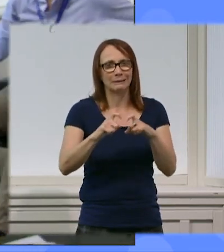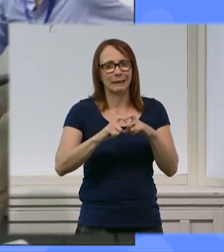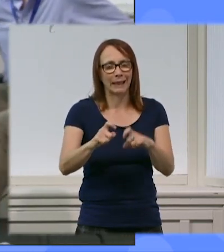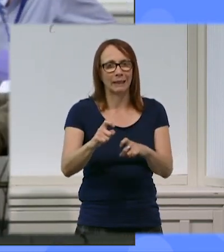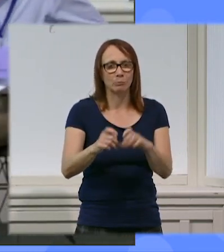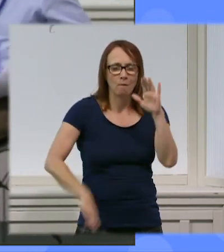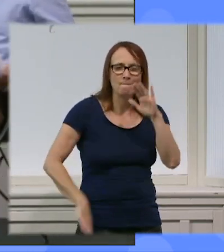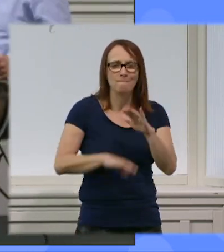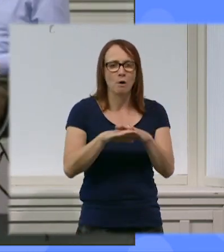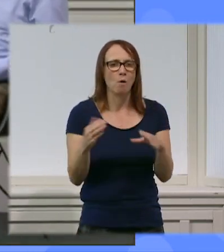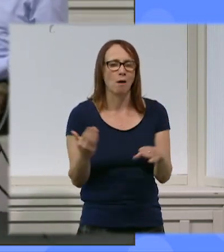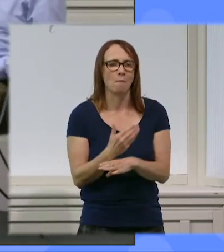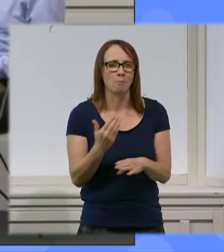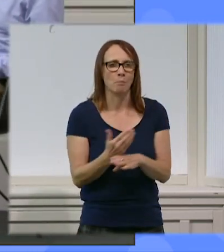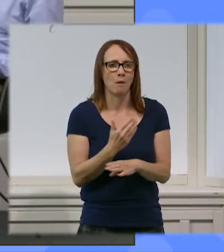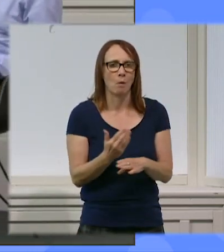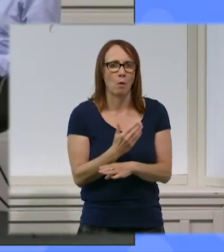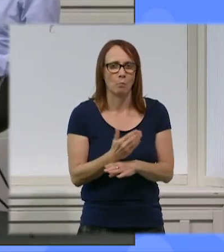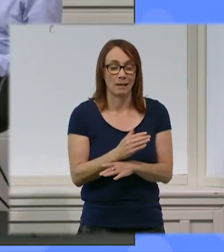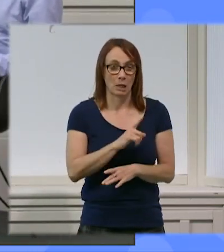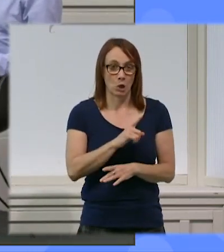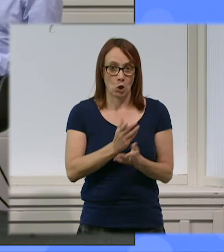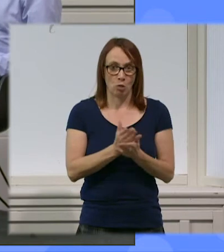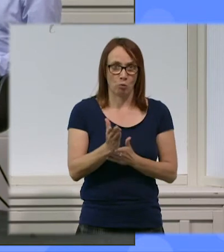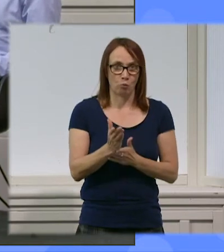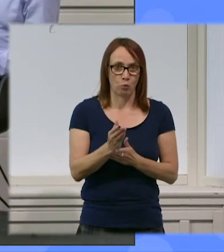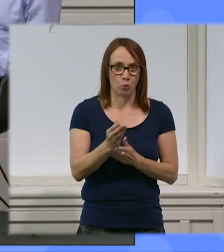employment based on a growing and thriving economy and founder is the